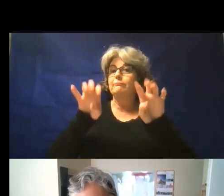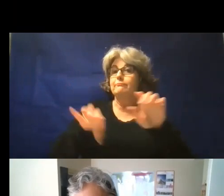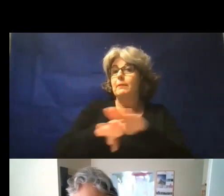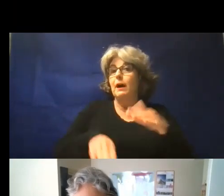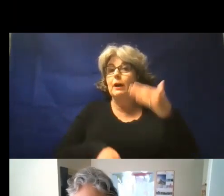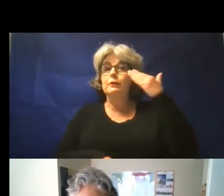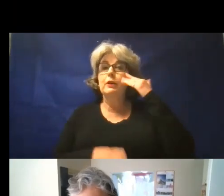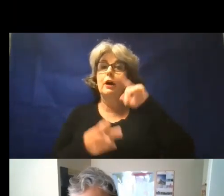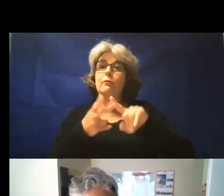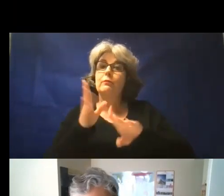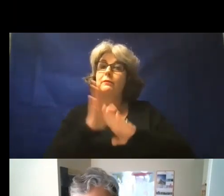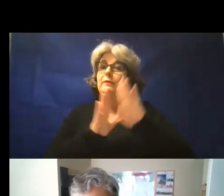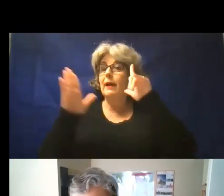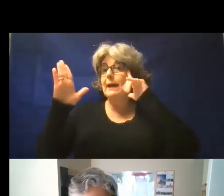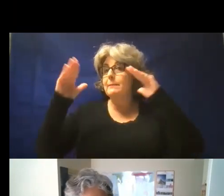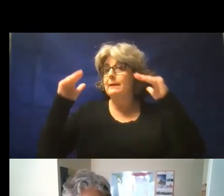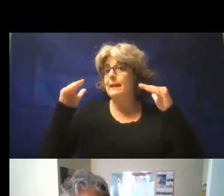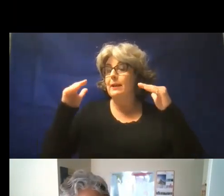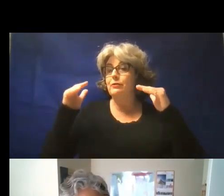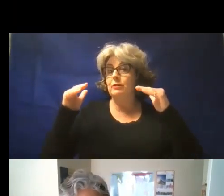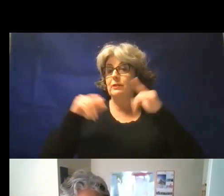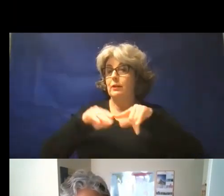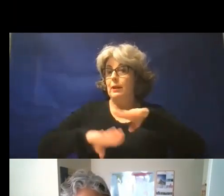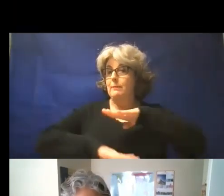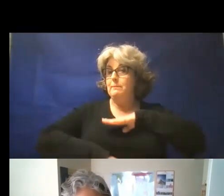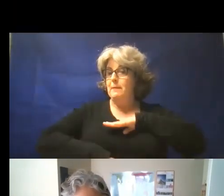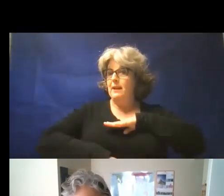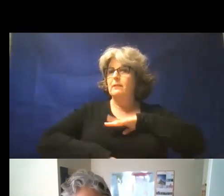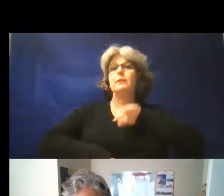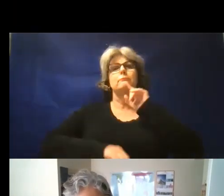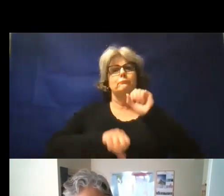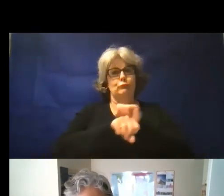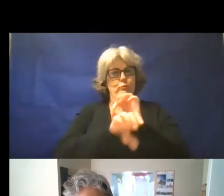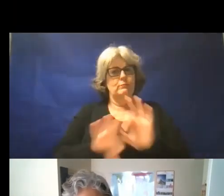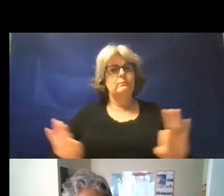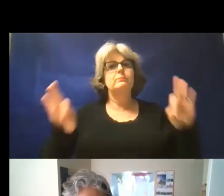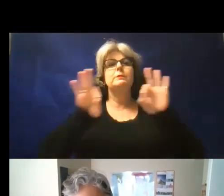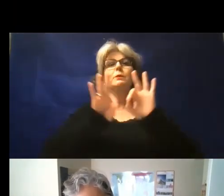expectations which can't be met I think is is always something that we're sensitive to with